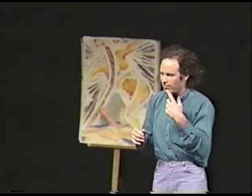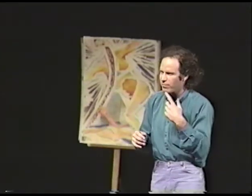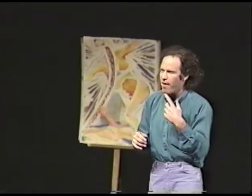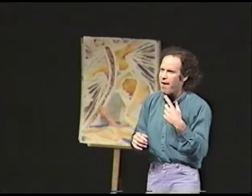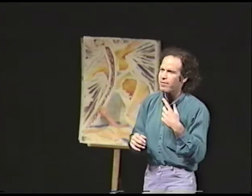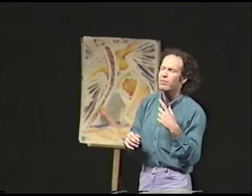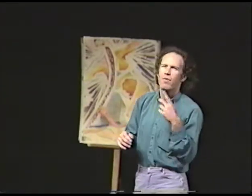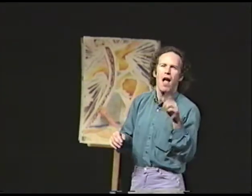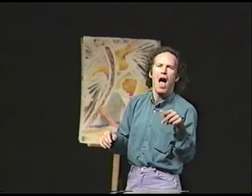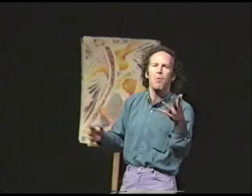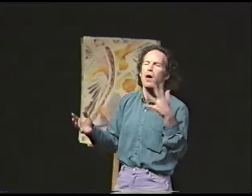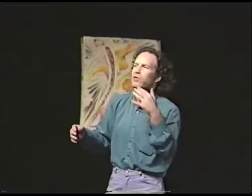want to know about.